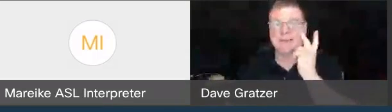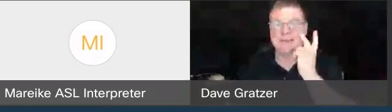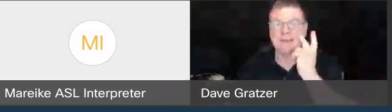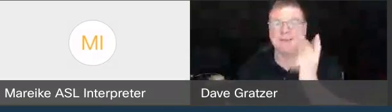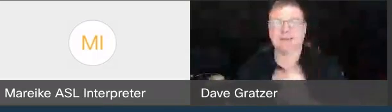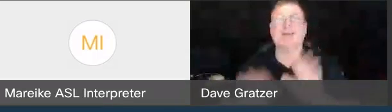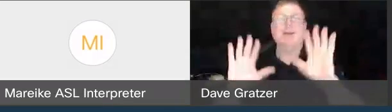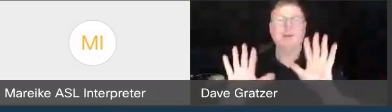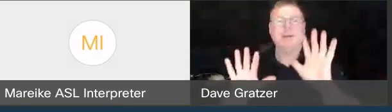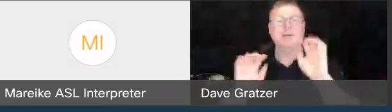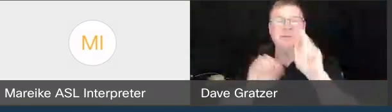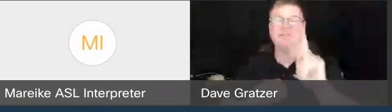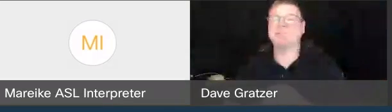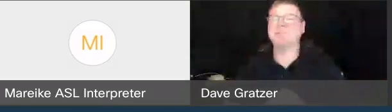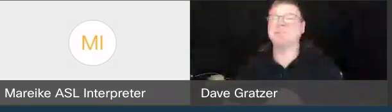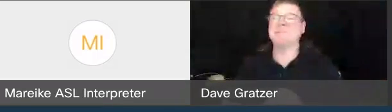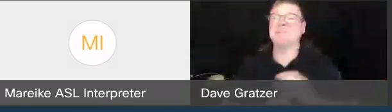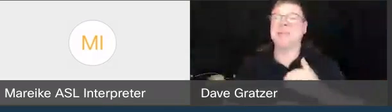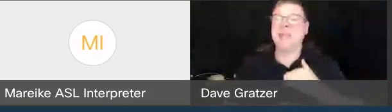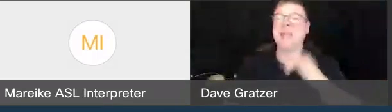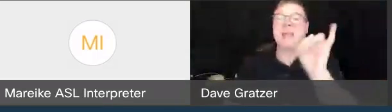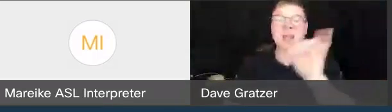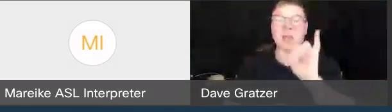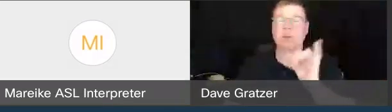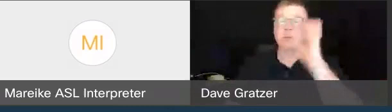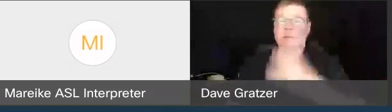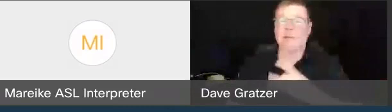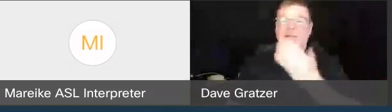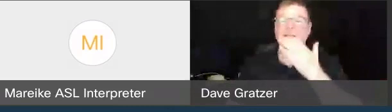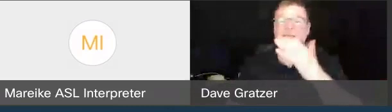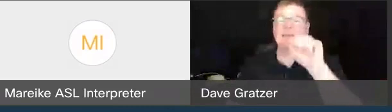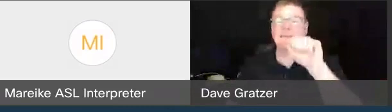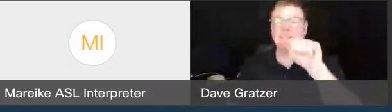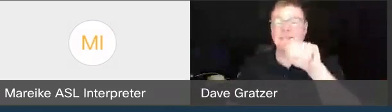There we go, so I also would like to thank SAMHSA for the opportunity to speak this afternoon,